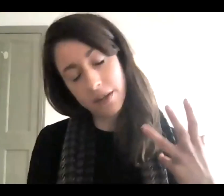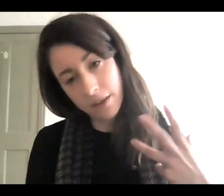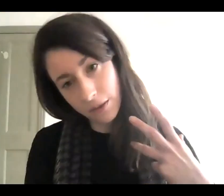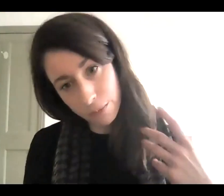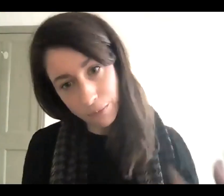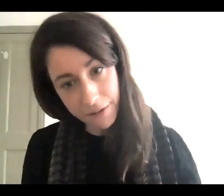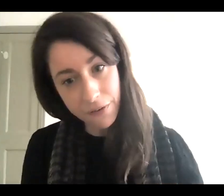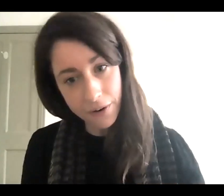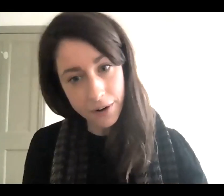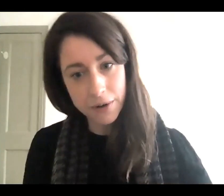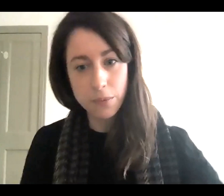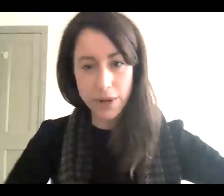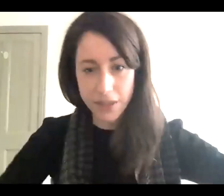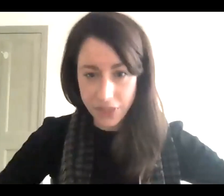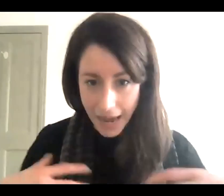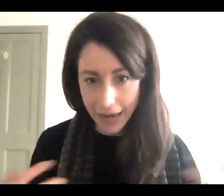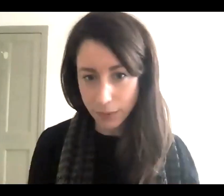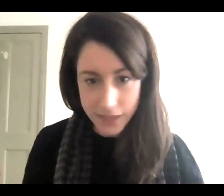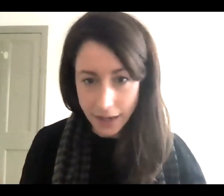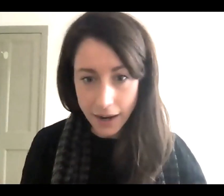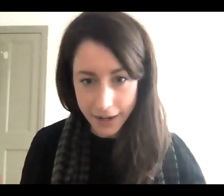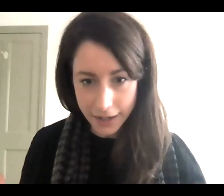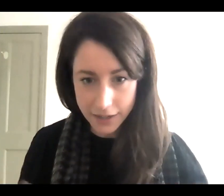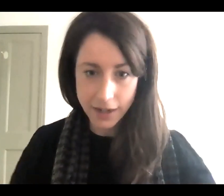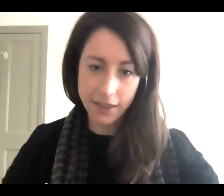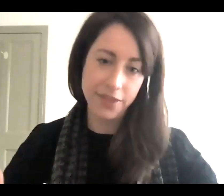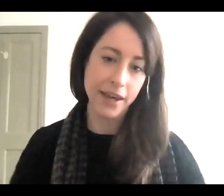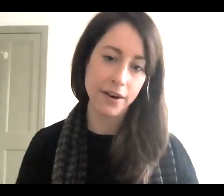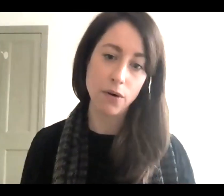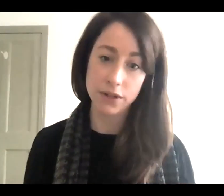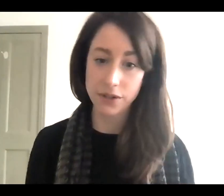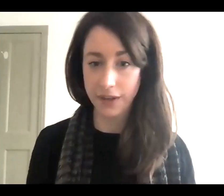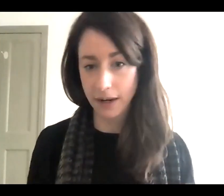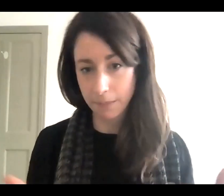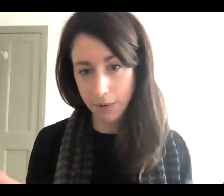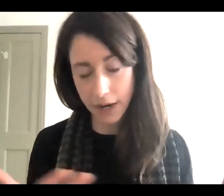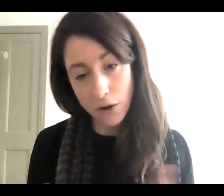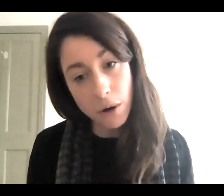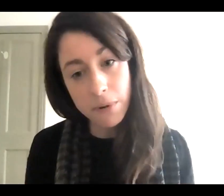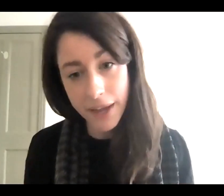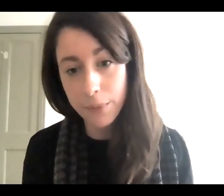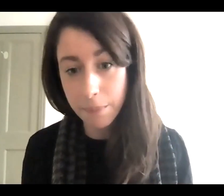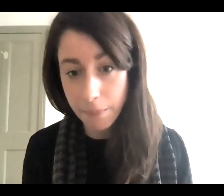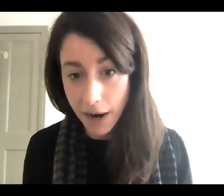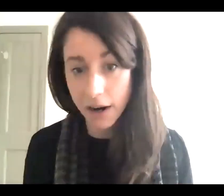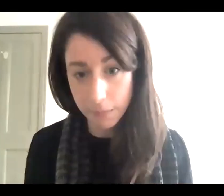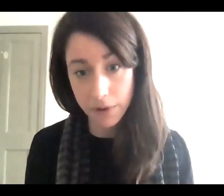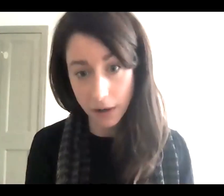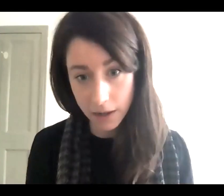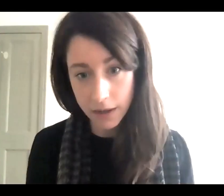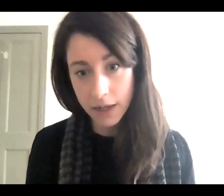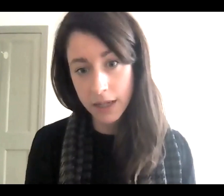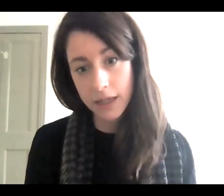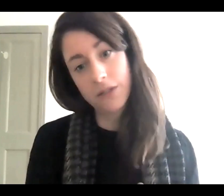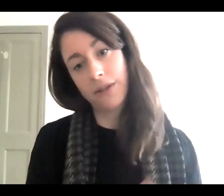with the river, with the outside, and then also then I kind of coupled that with marble, so